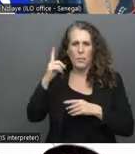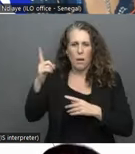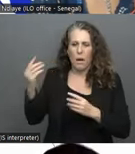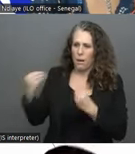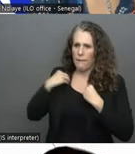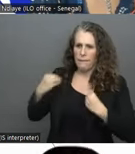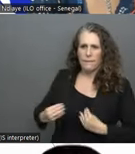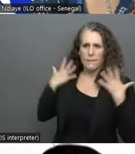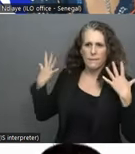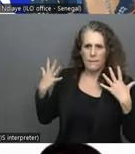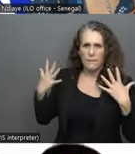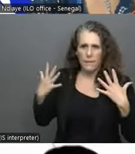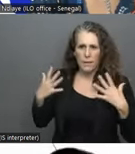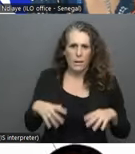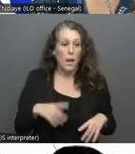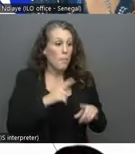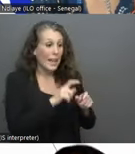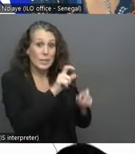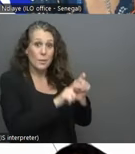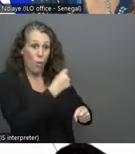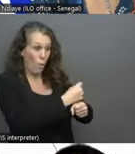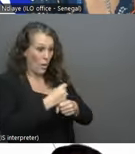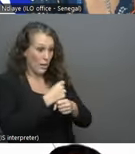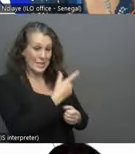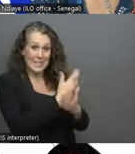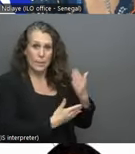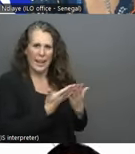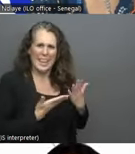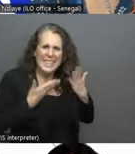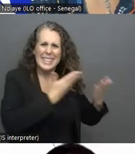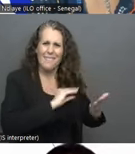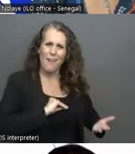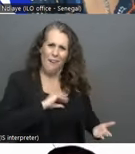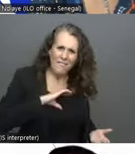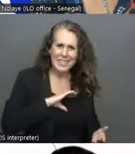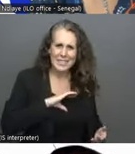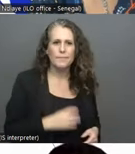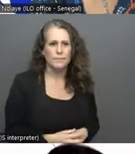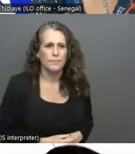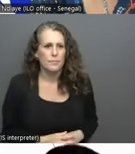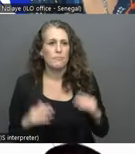employees with disability to have disability confidence, and then inclusive manager training